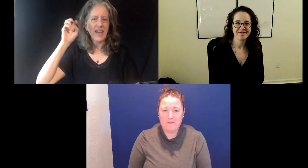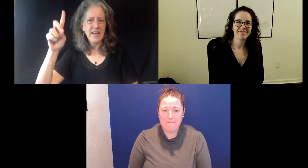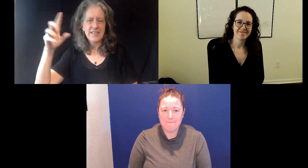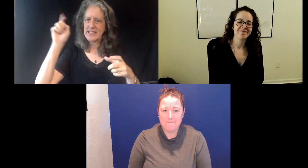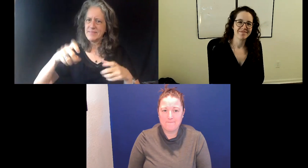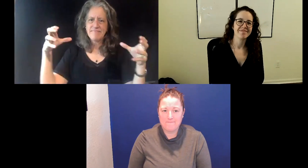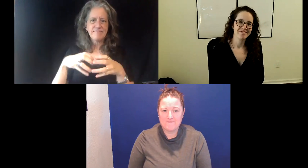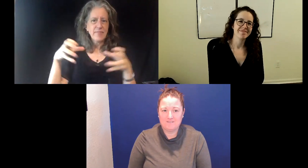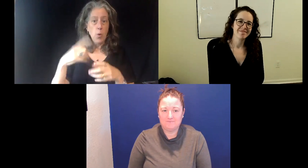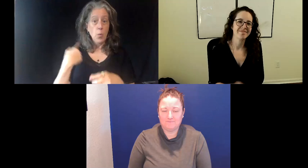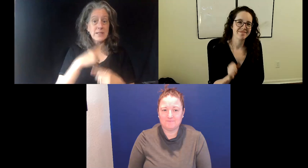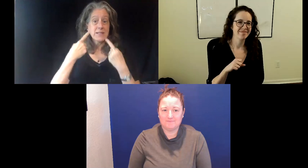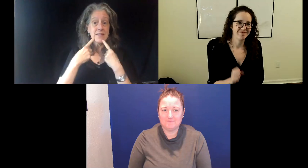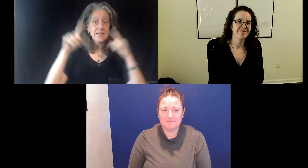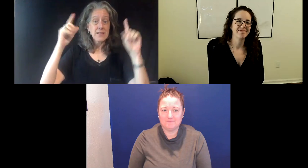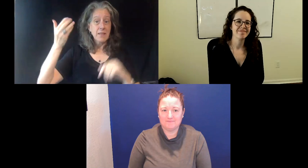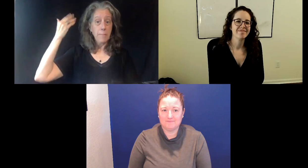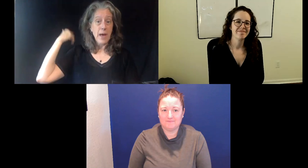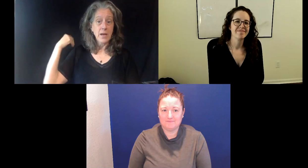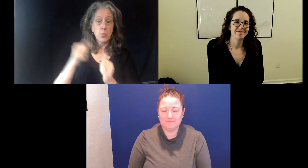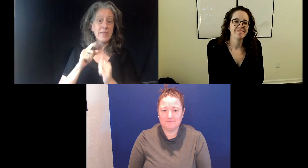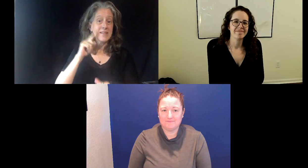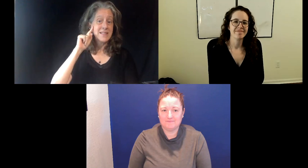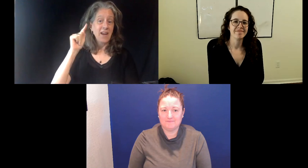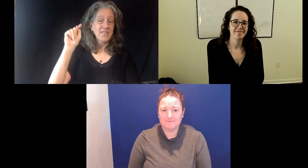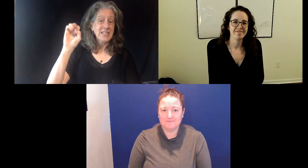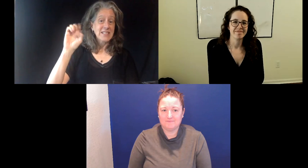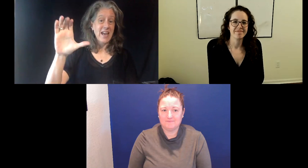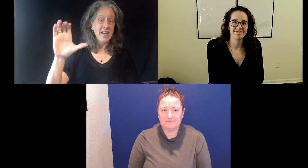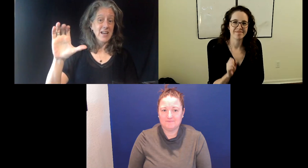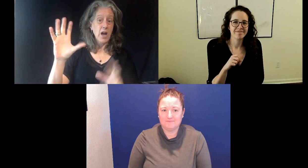we we can't just say we're math educators we're math educators and deaf educators so